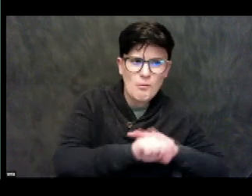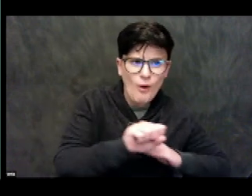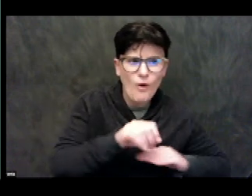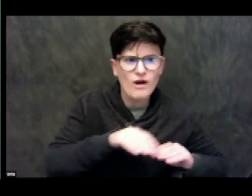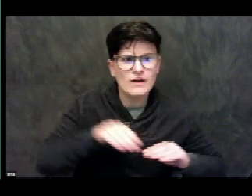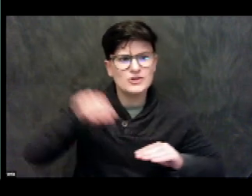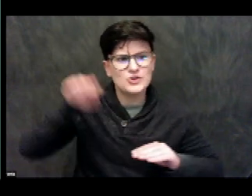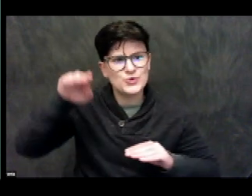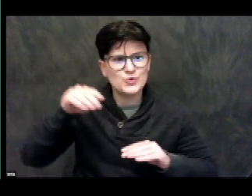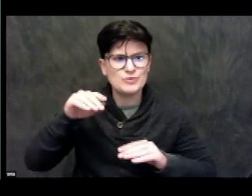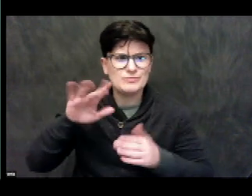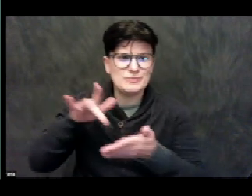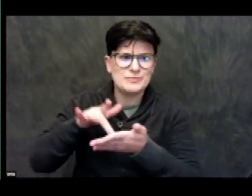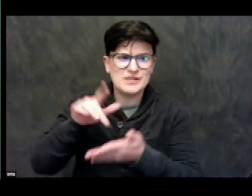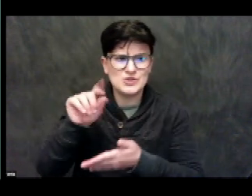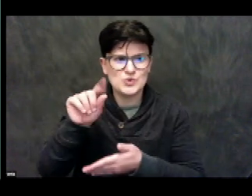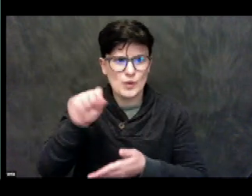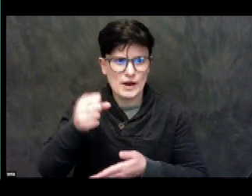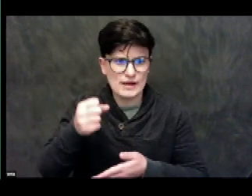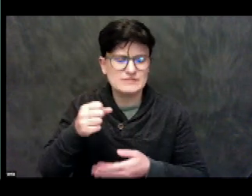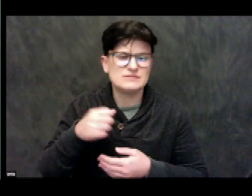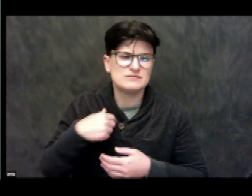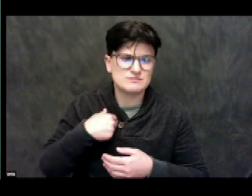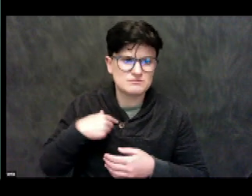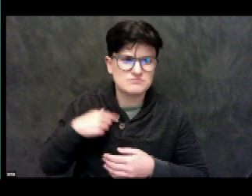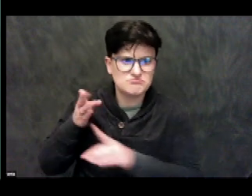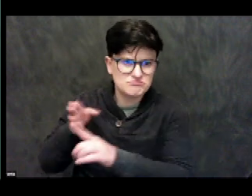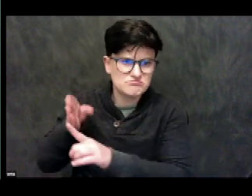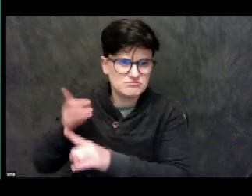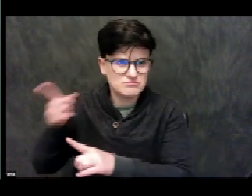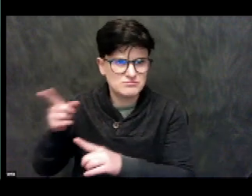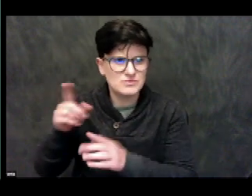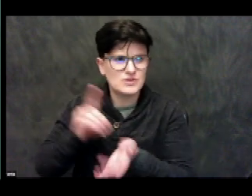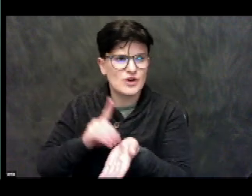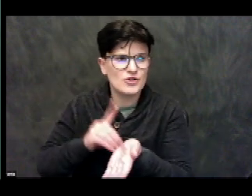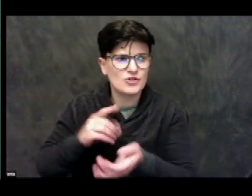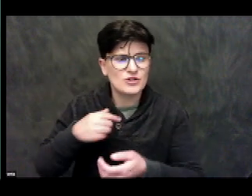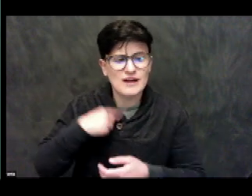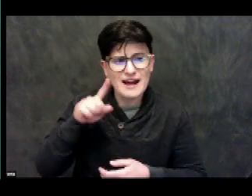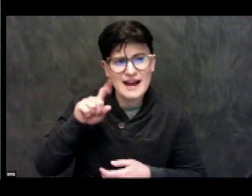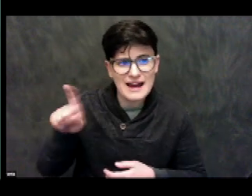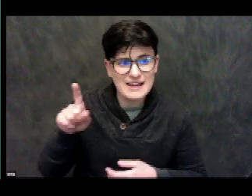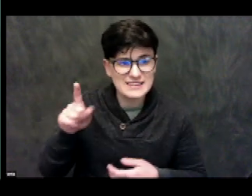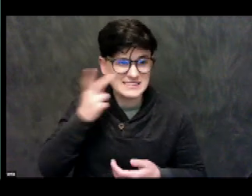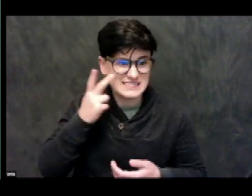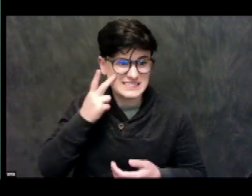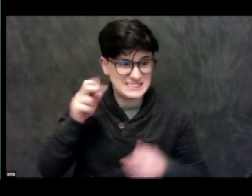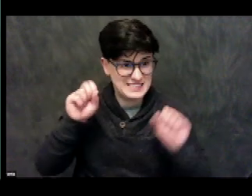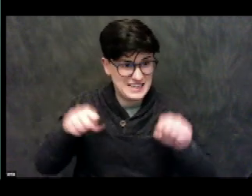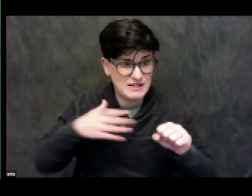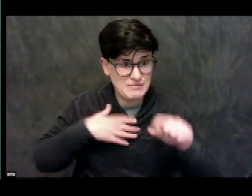And to find out if my spine was stable enough to be able to carry a baby my whole life,